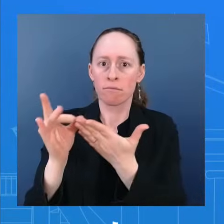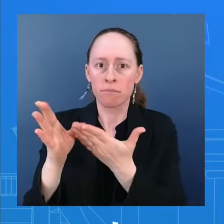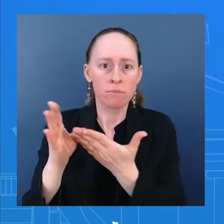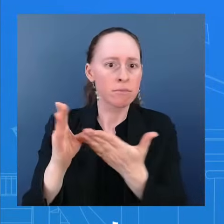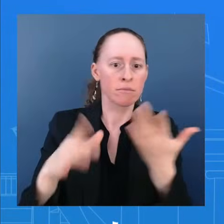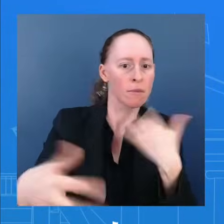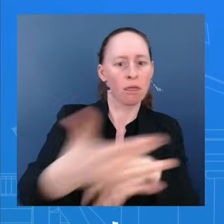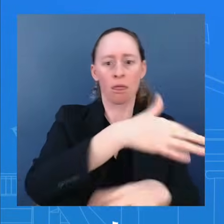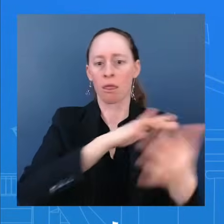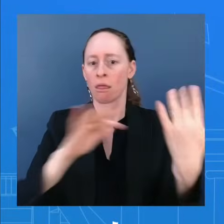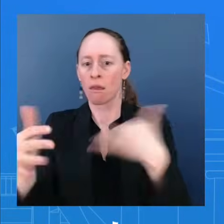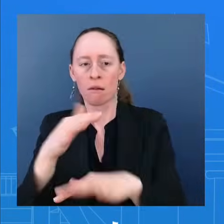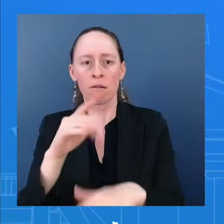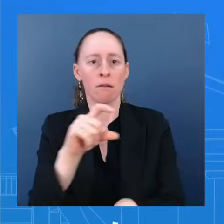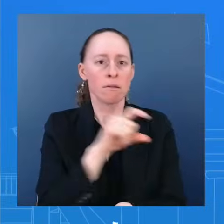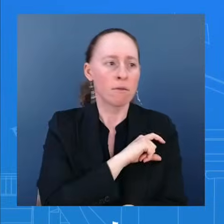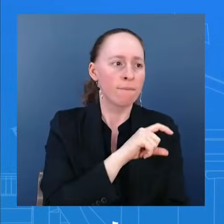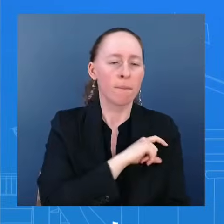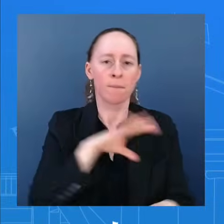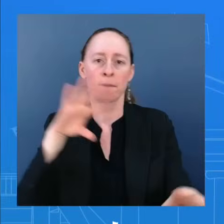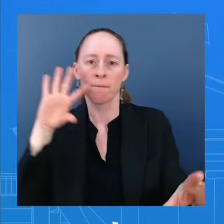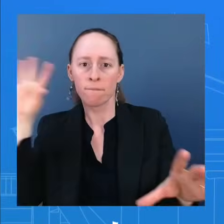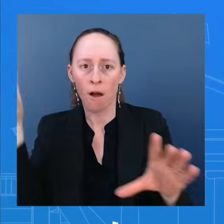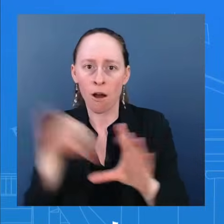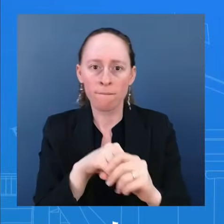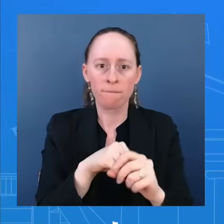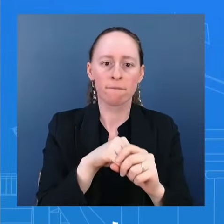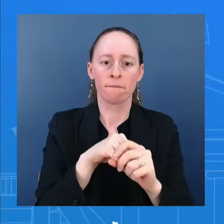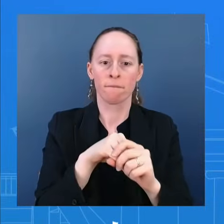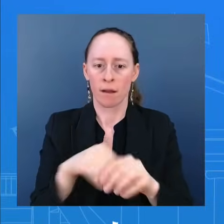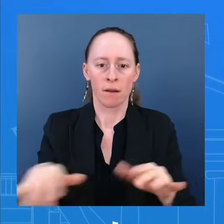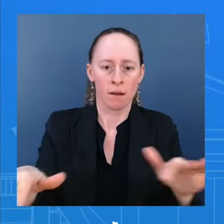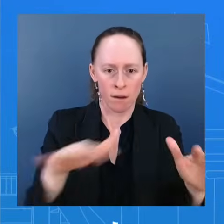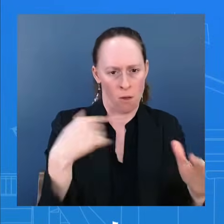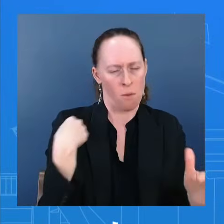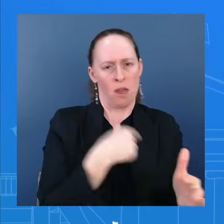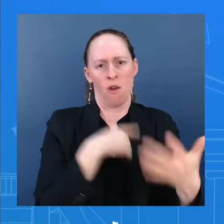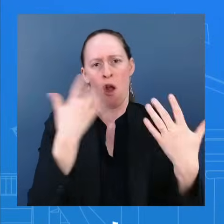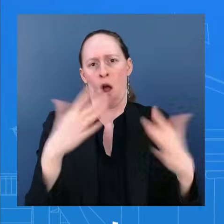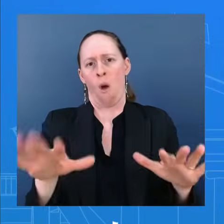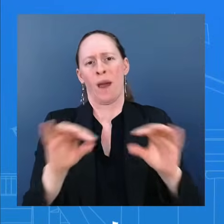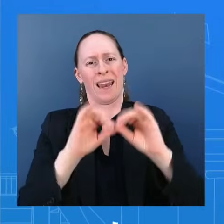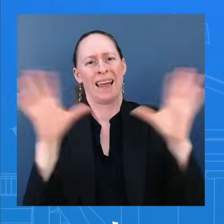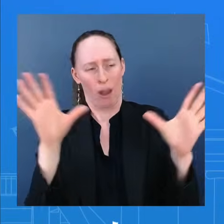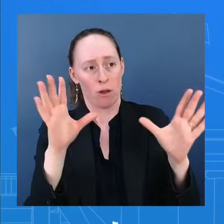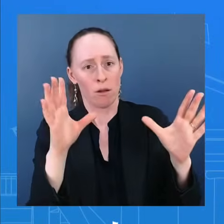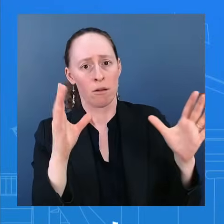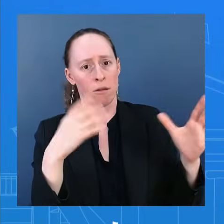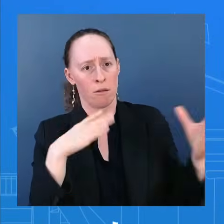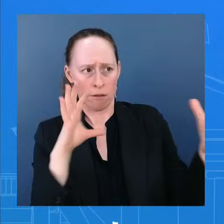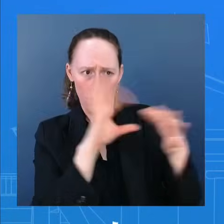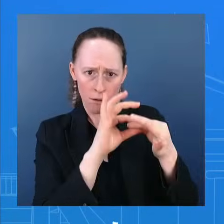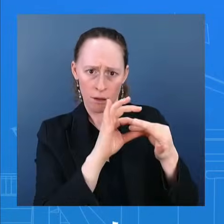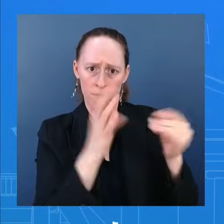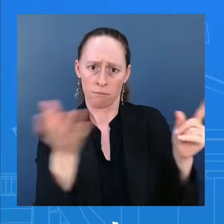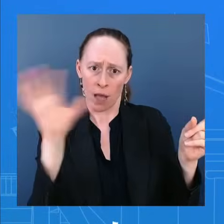We've been very clear in our engagement with all Bangladeshi leaders that protection of religious and ethnic minorities is absolutely critical,